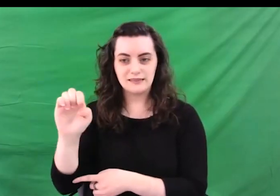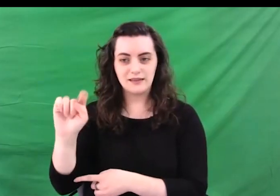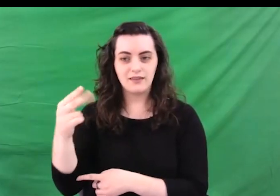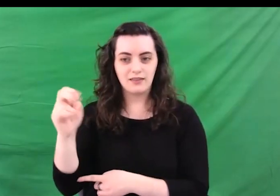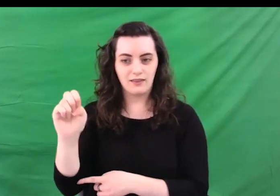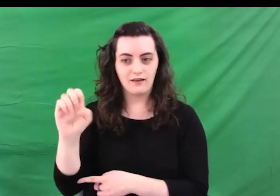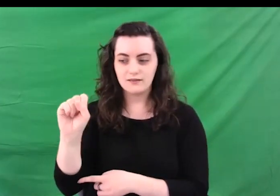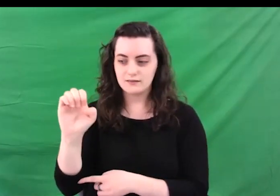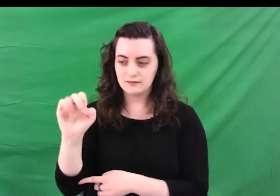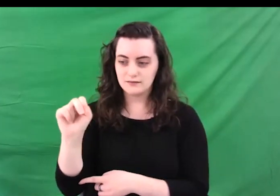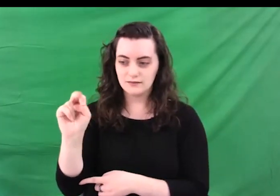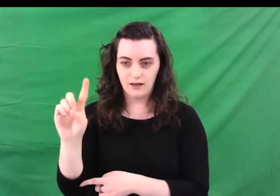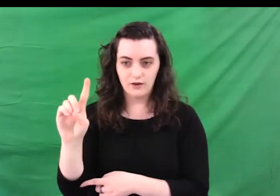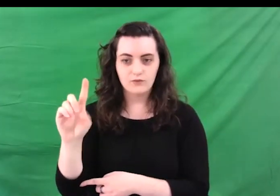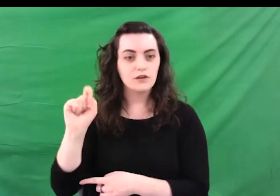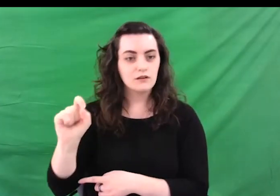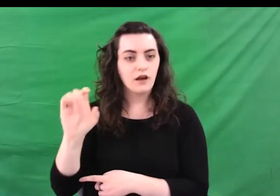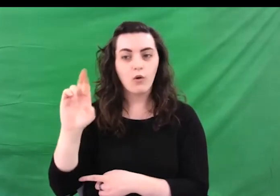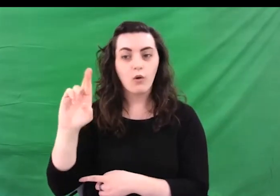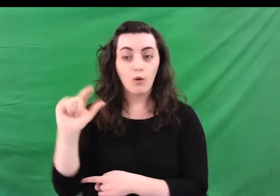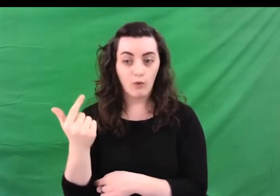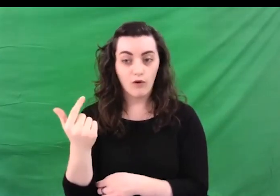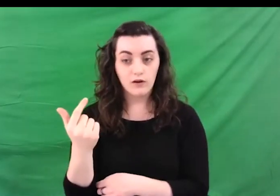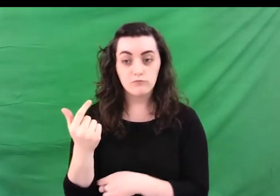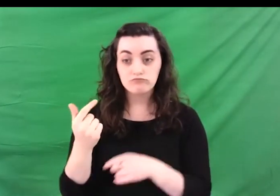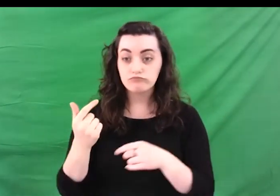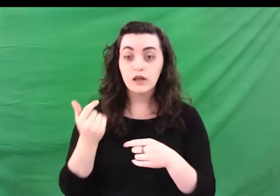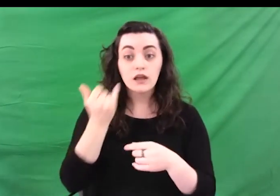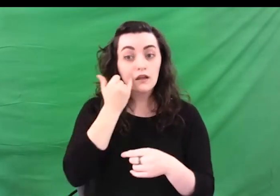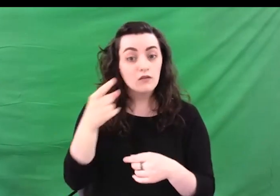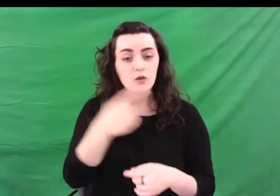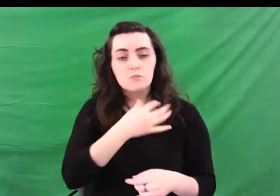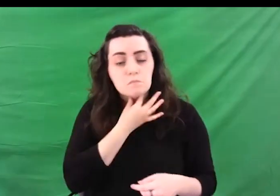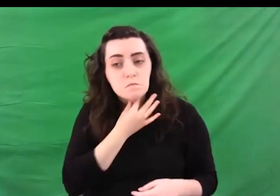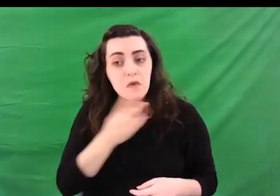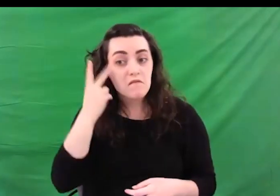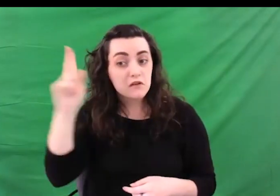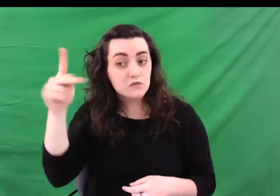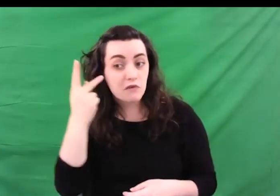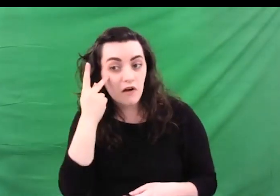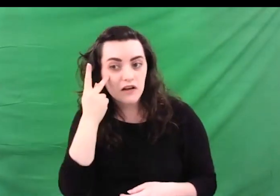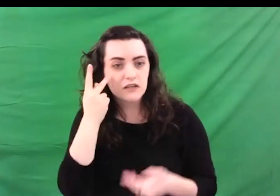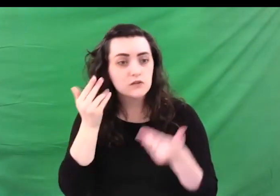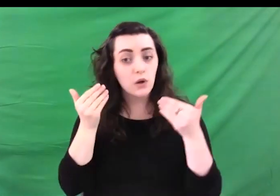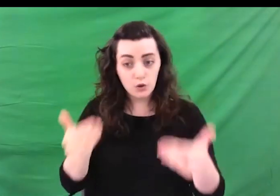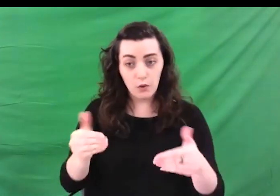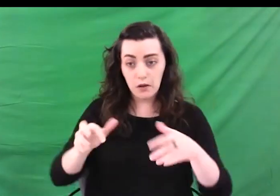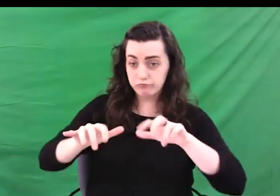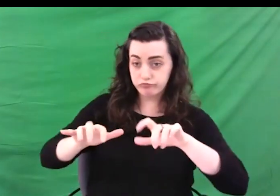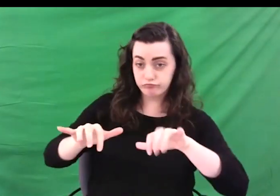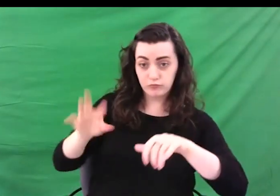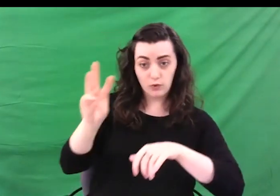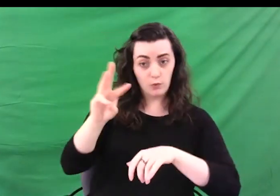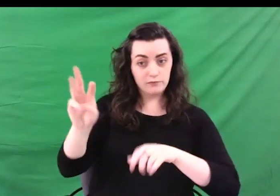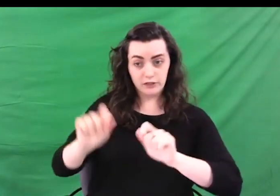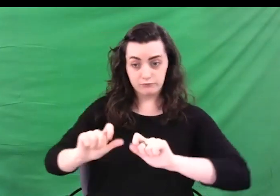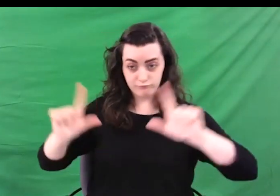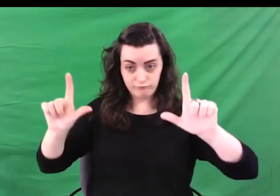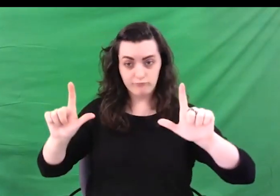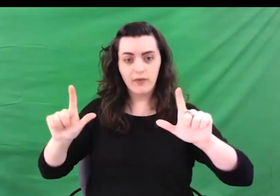If you'd like to learn more about visual phonics, I encourage you to visit this website. You will find trainers in our great state of Ohio.